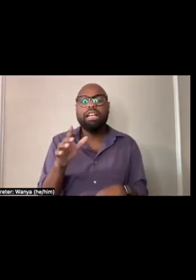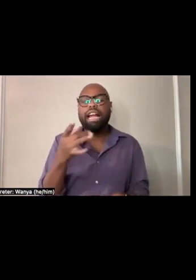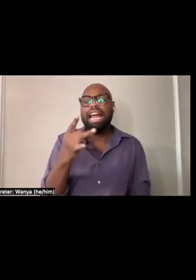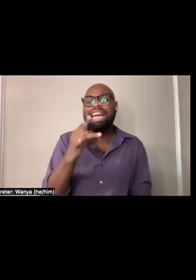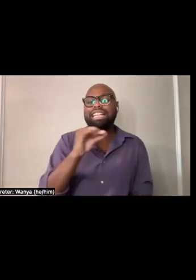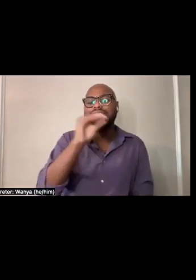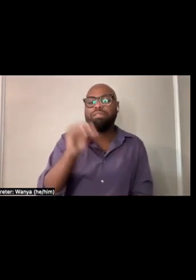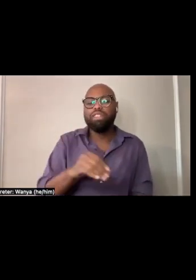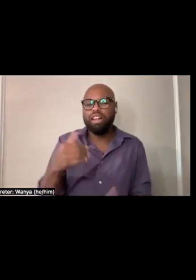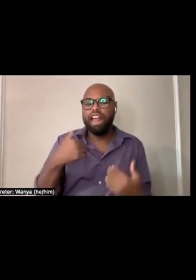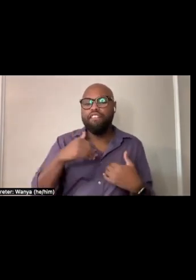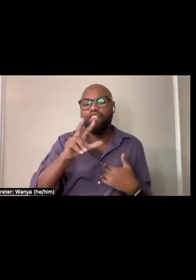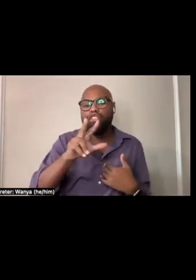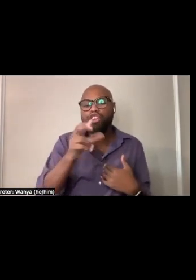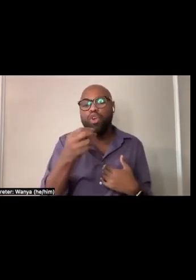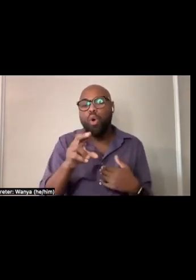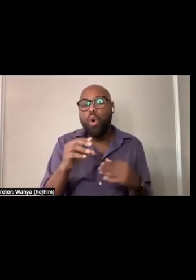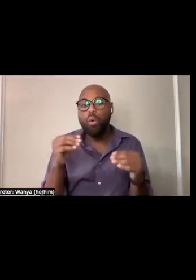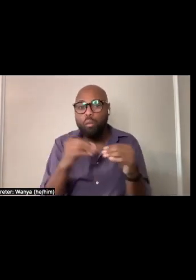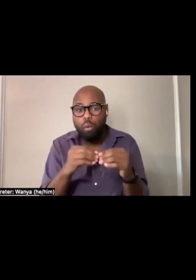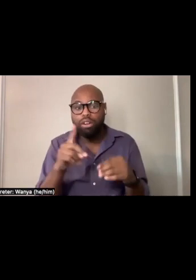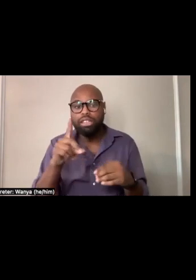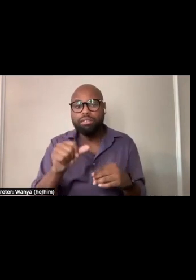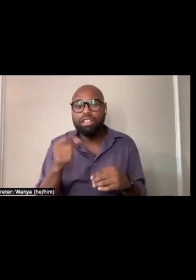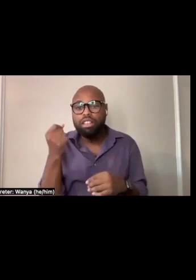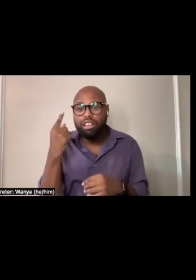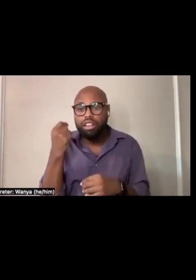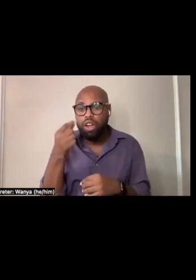Almost 70% were people of color,